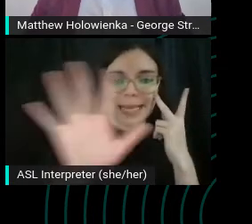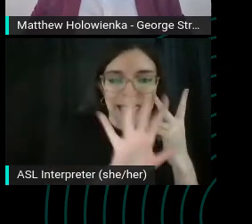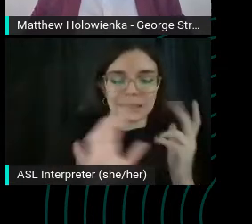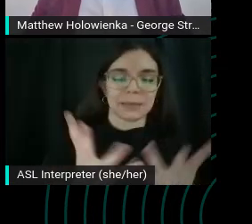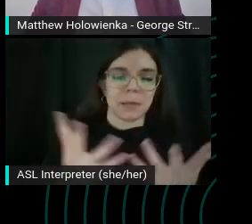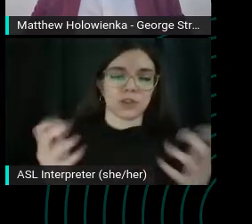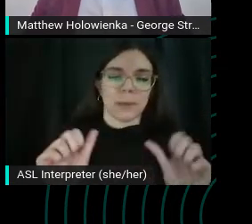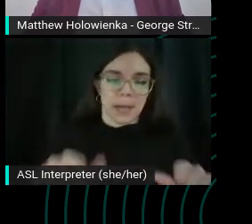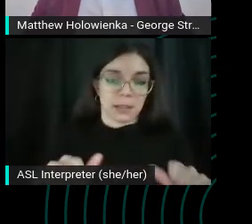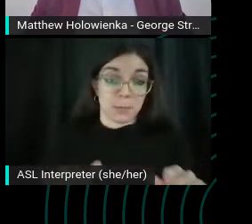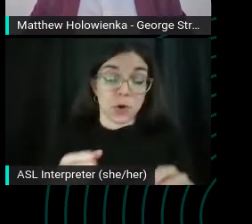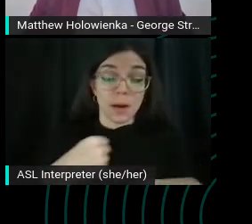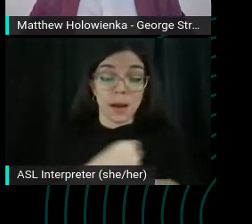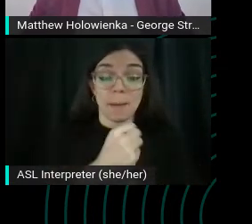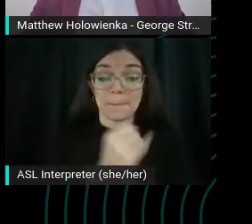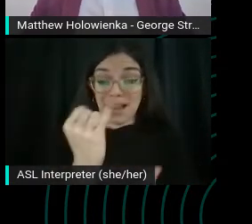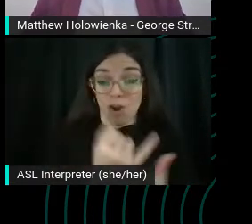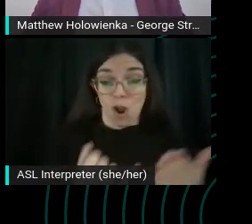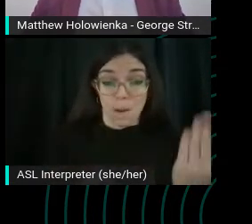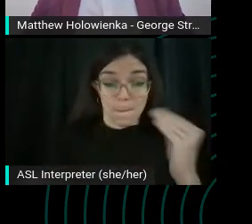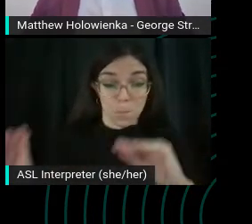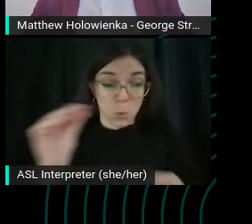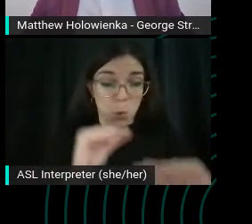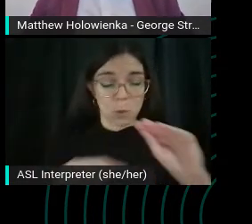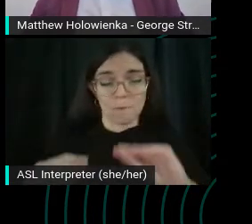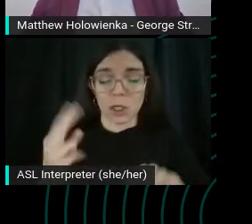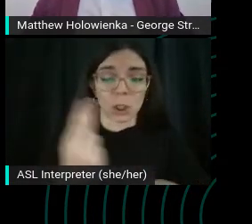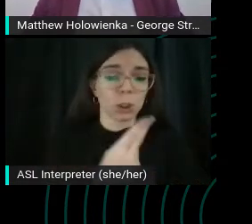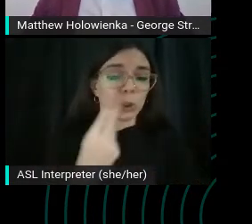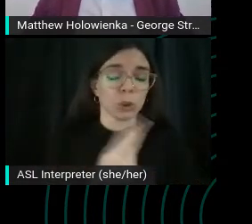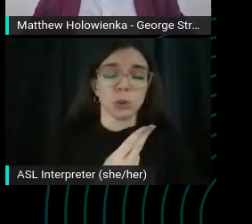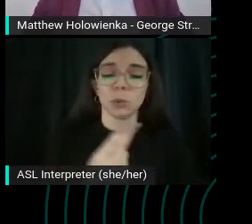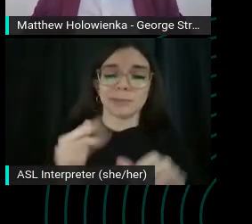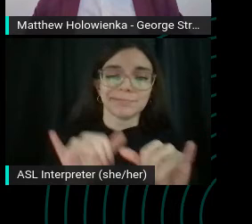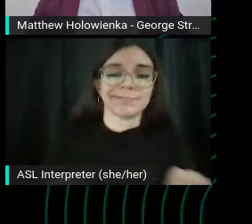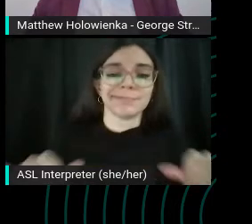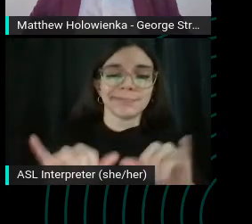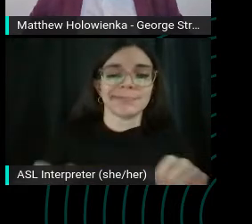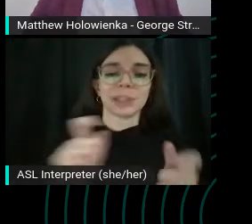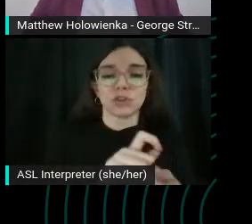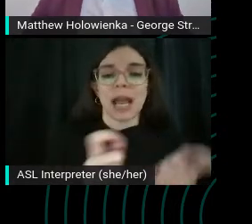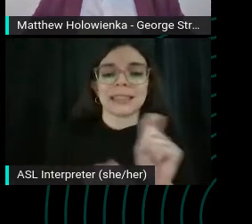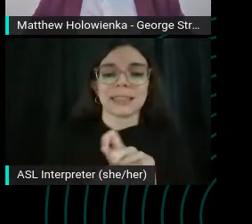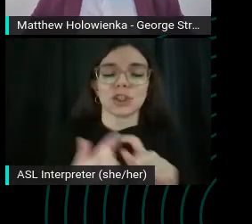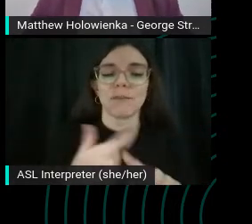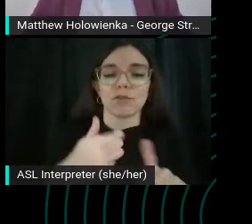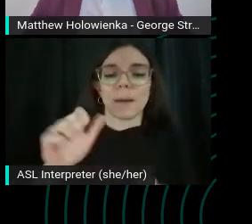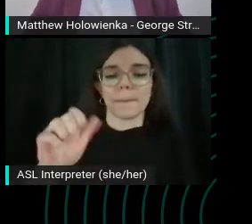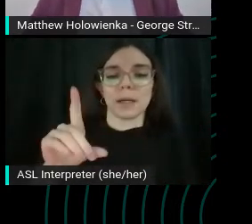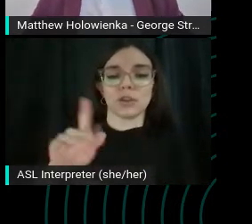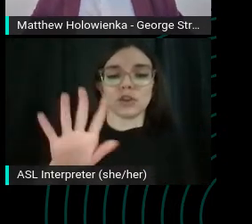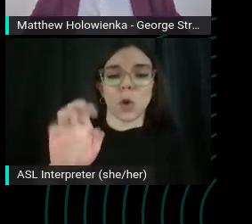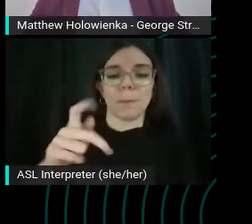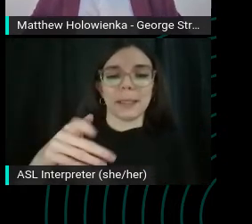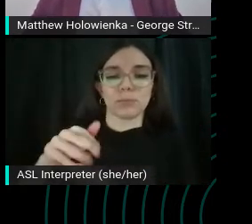all we really did was use standard transitions from Adobe Premiere Pro. So if your organization already uses something like Photoshop or InDesign